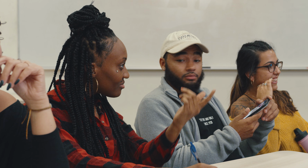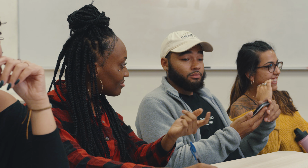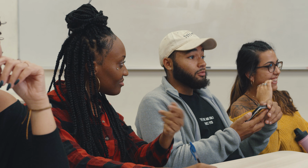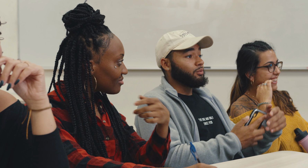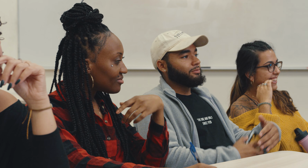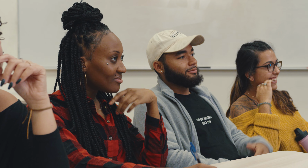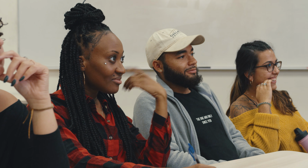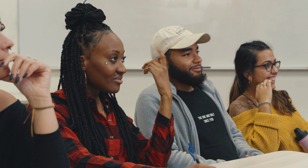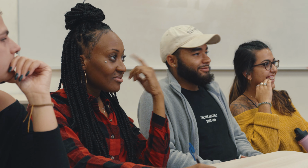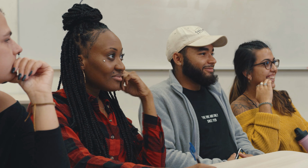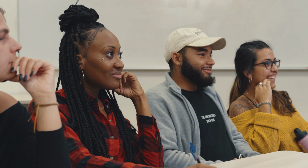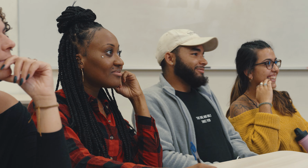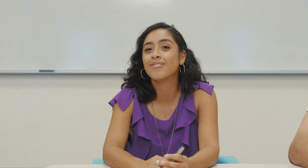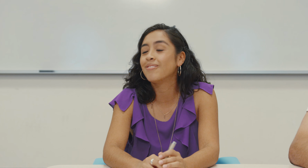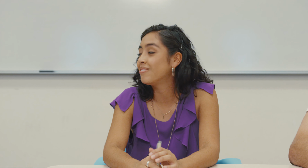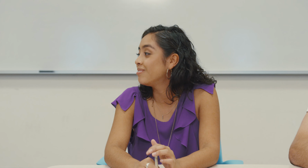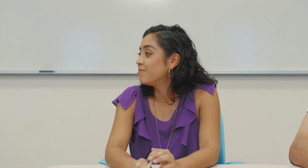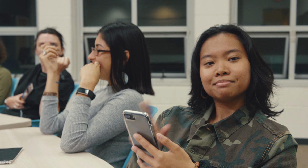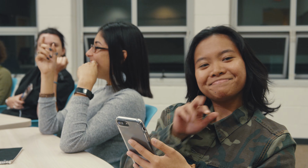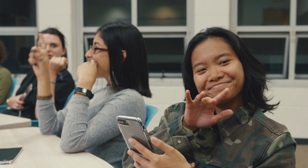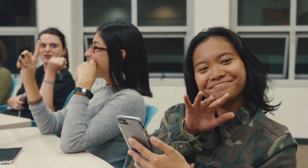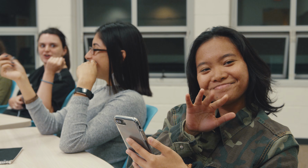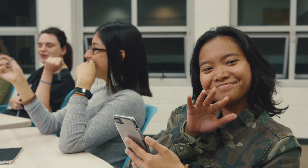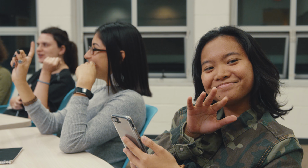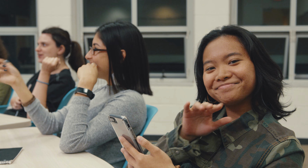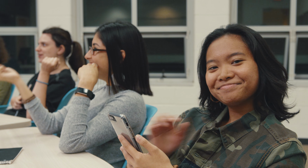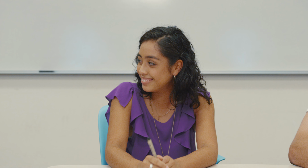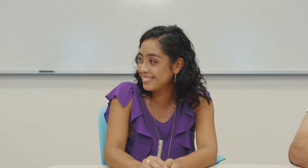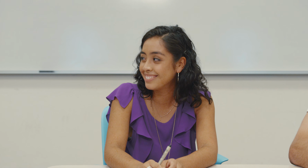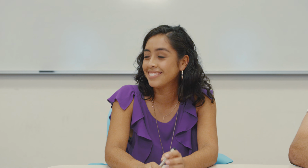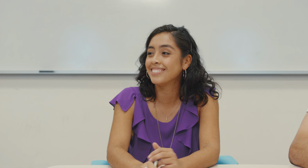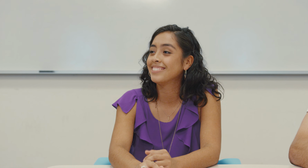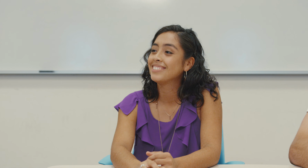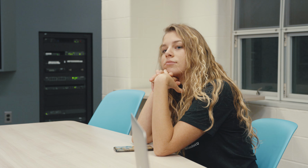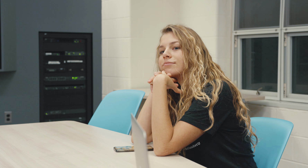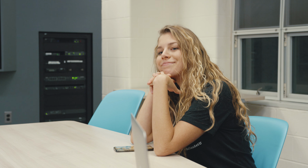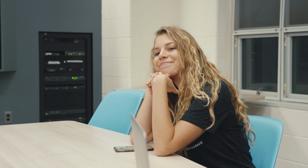I've found my home at Gallaudet. This place is teaching me to embark on my own journey.